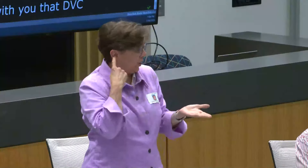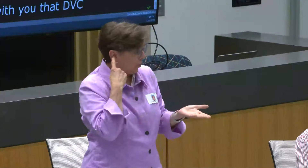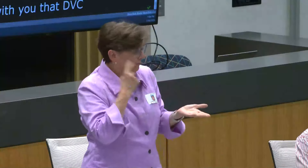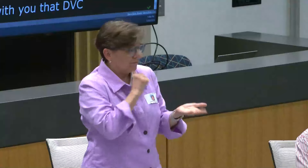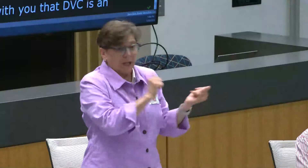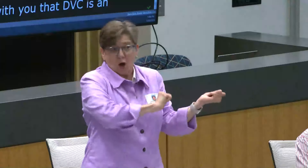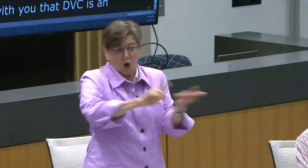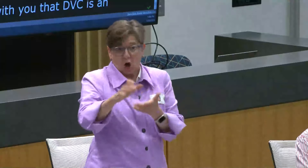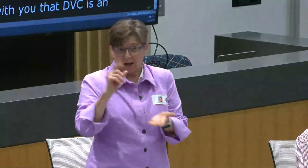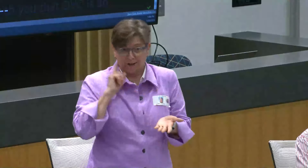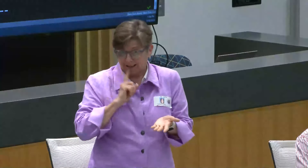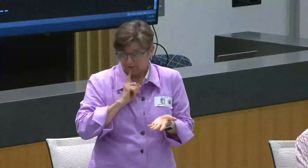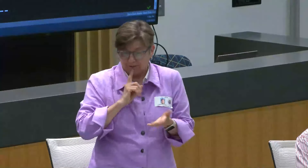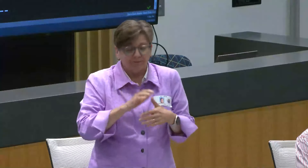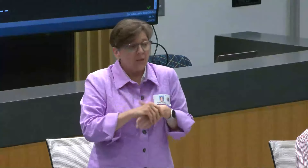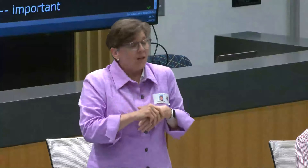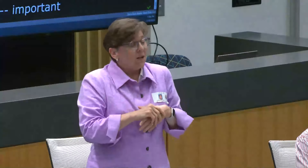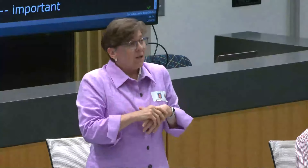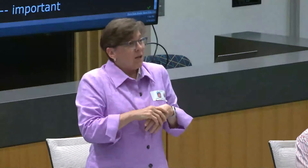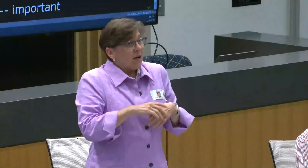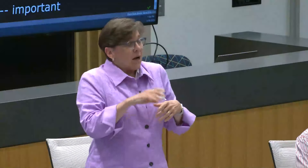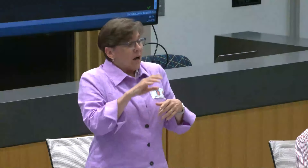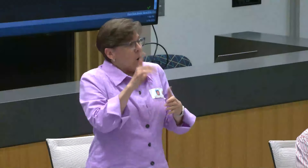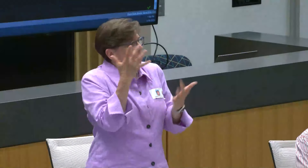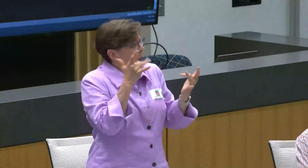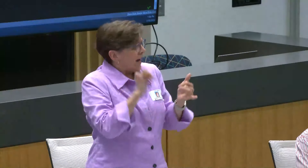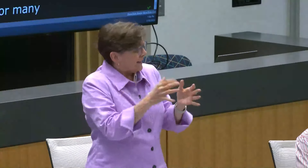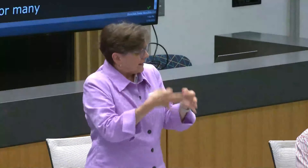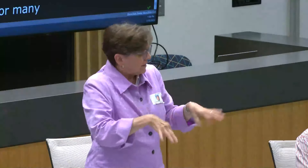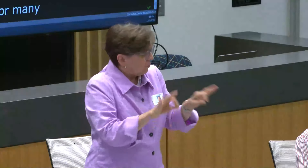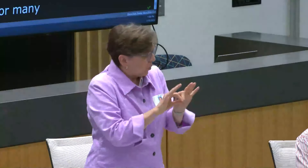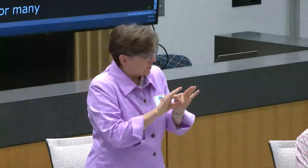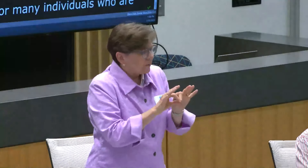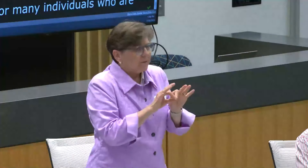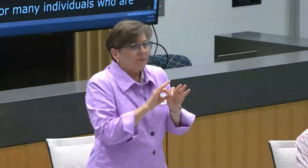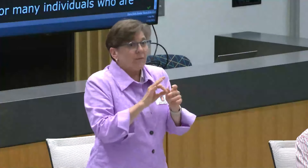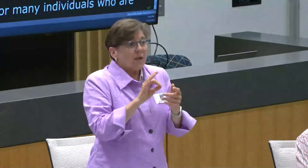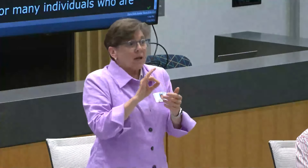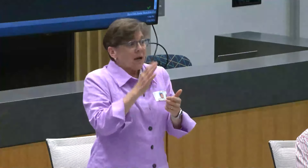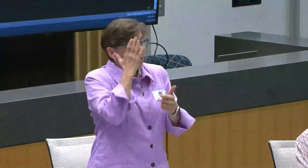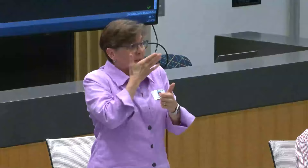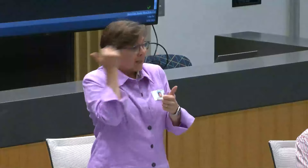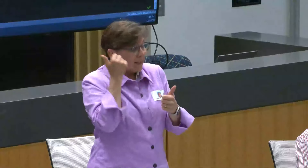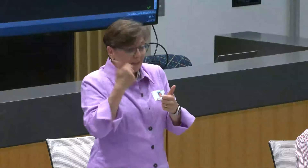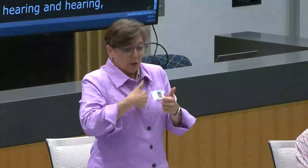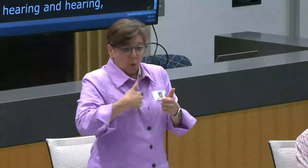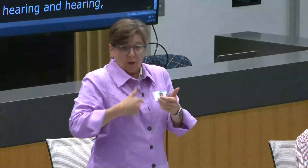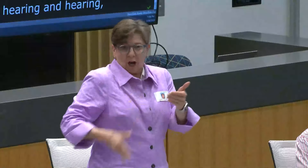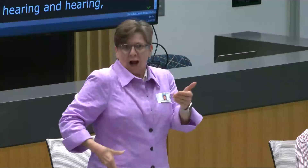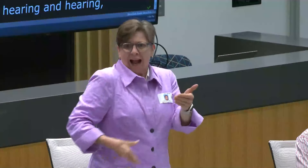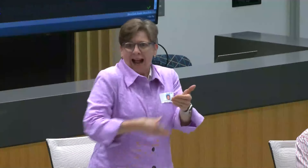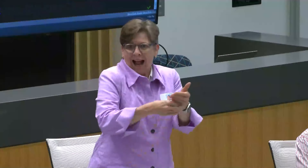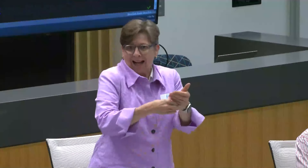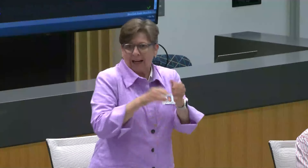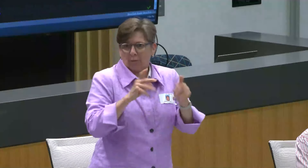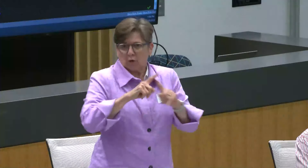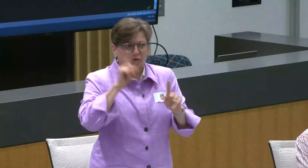DEAF ALUMNI FROM GALLAUDET BEING ABLE TO FIND JOB OPPORTUNITIES. I CAN SHARE WITH YOU THAT DVC IS AN EMPLOYMENT --